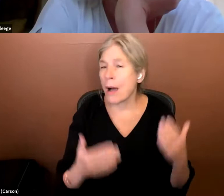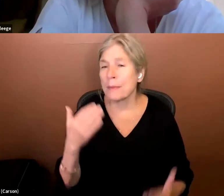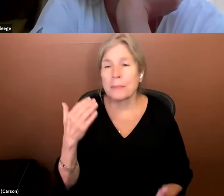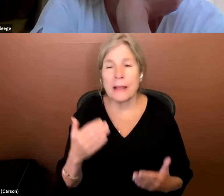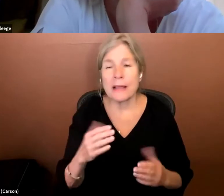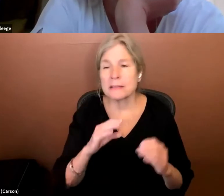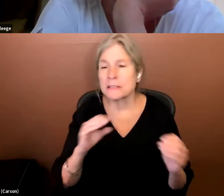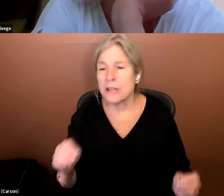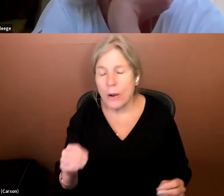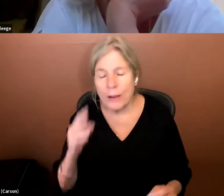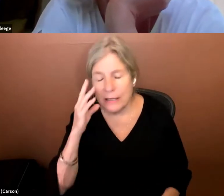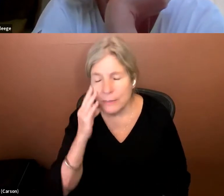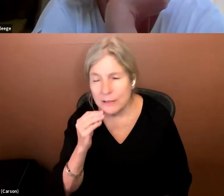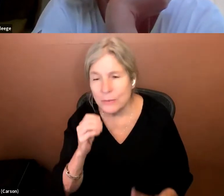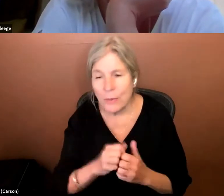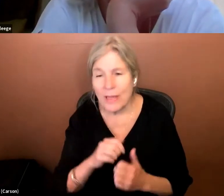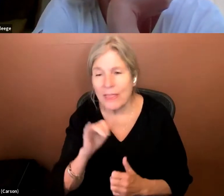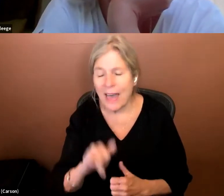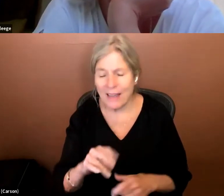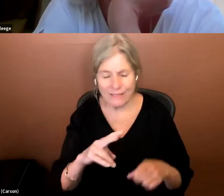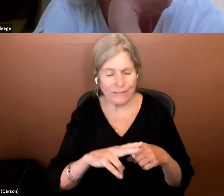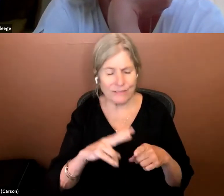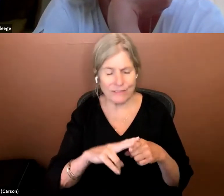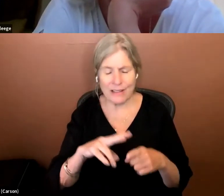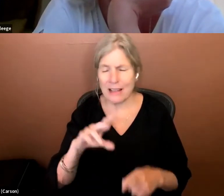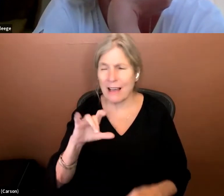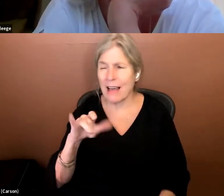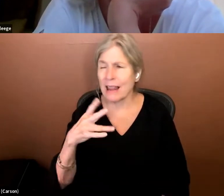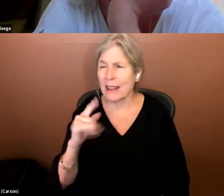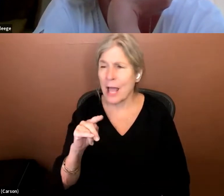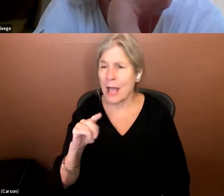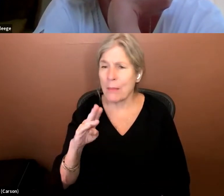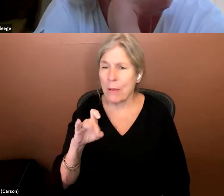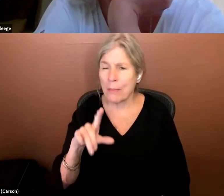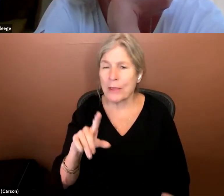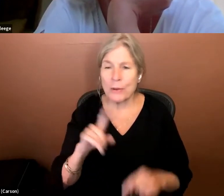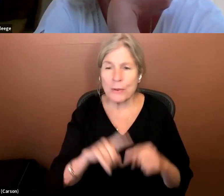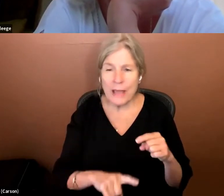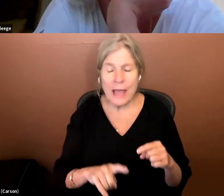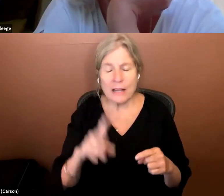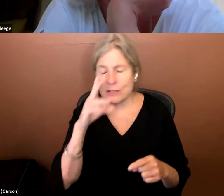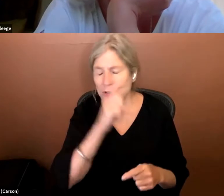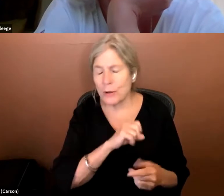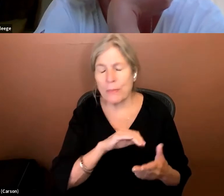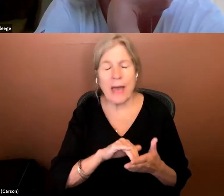experience with this vocabulary. You can't assume that the tactile reader will be familiar with the